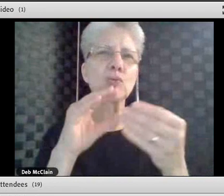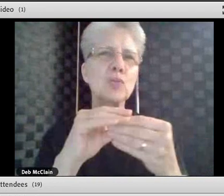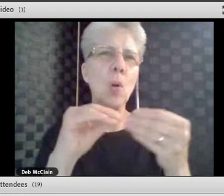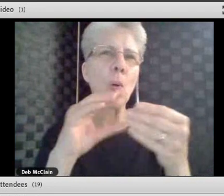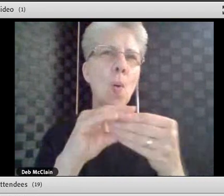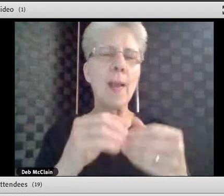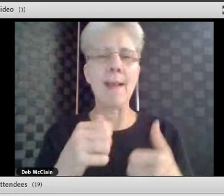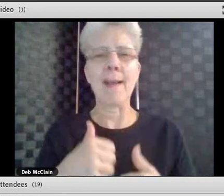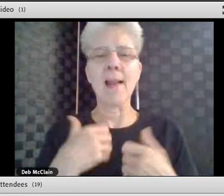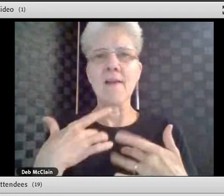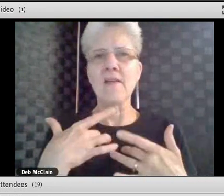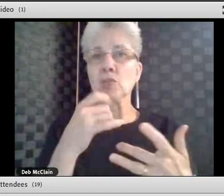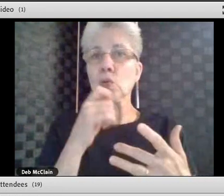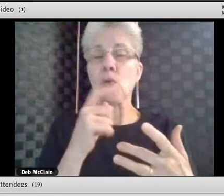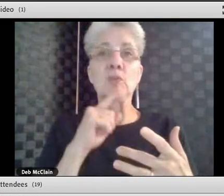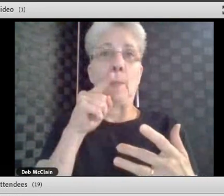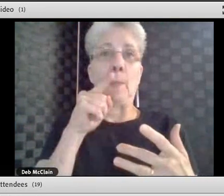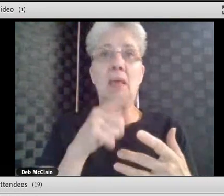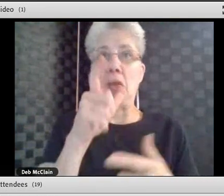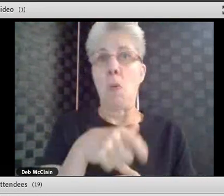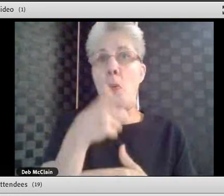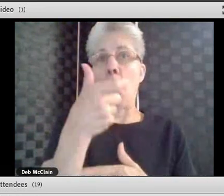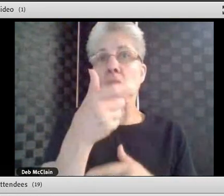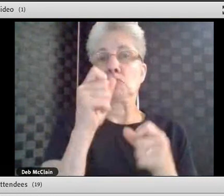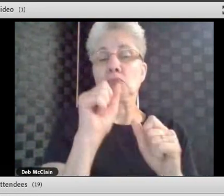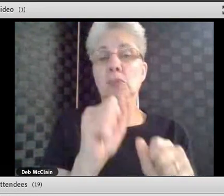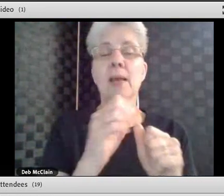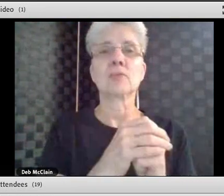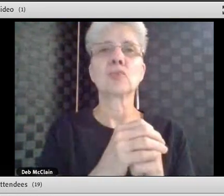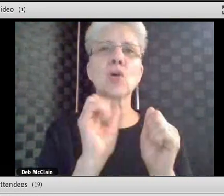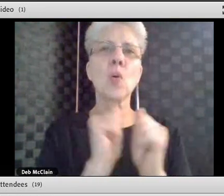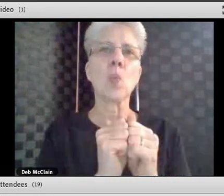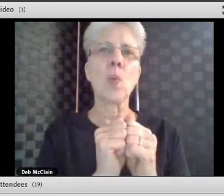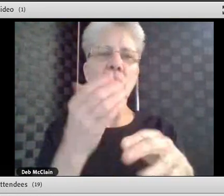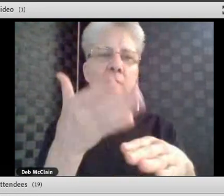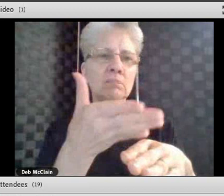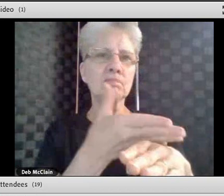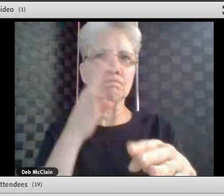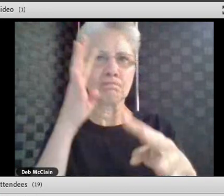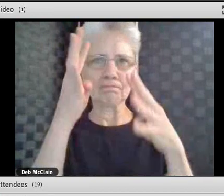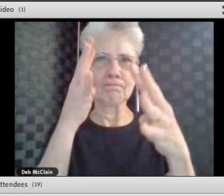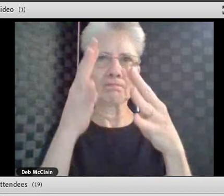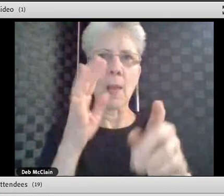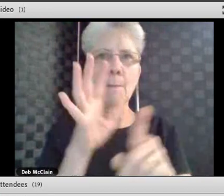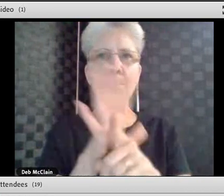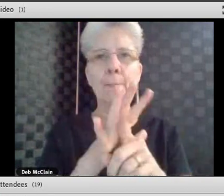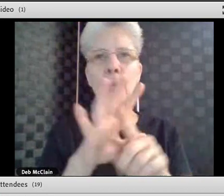where you don't actually have to be there. So with the advent of popular games like Pokémon GO,